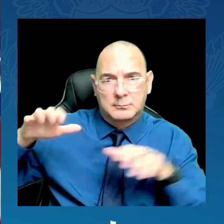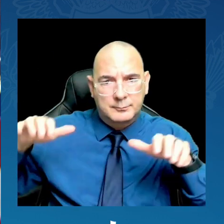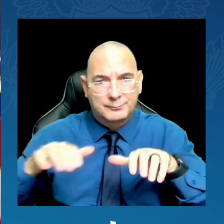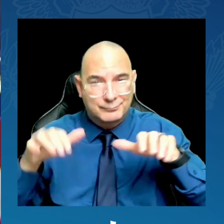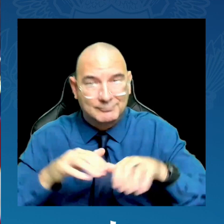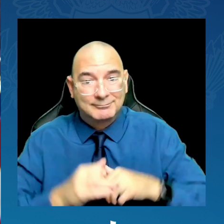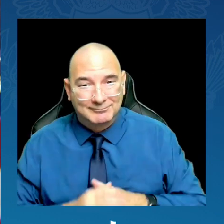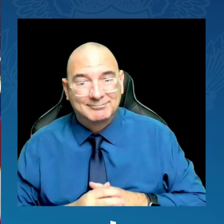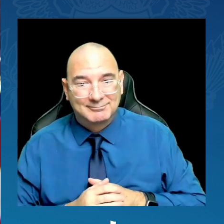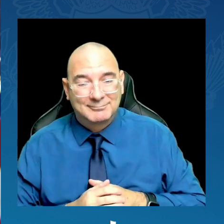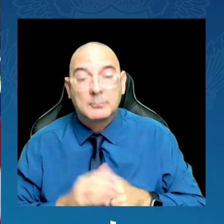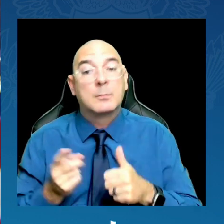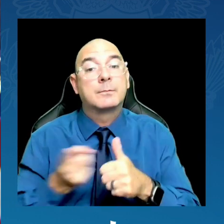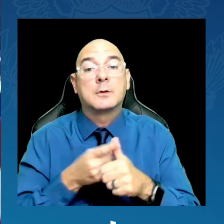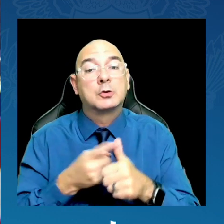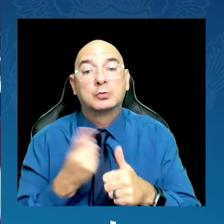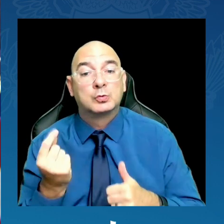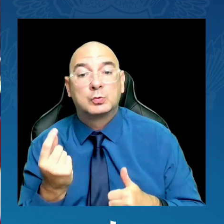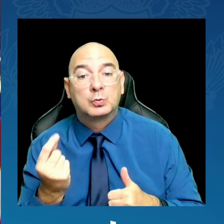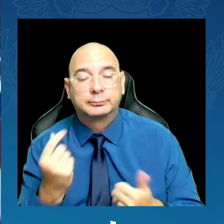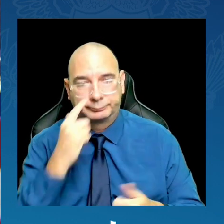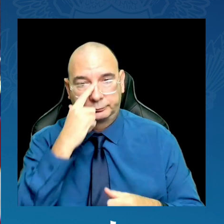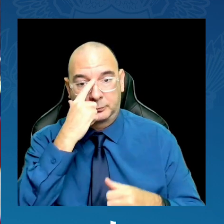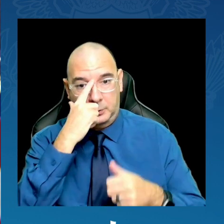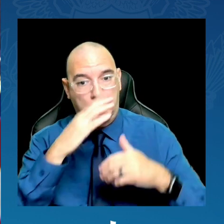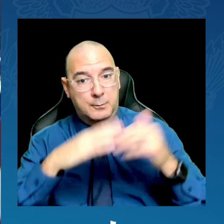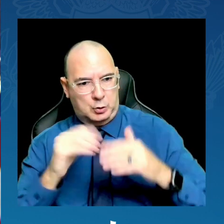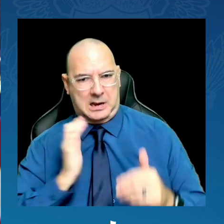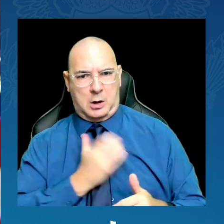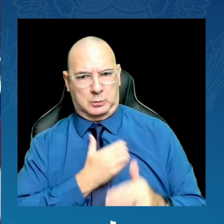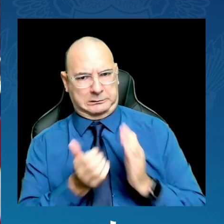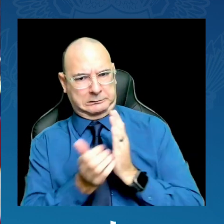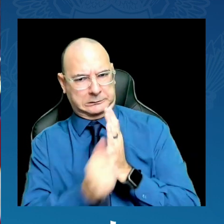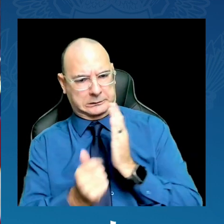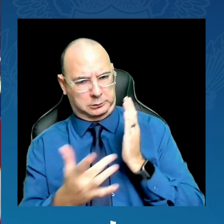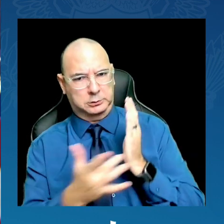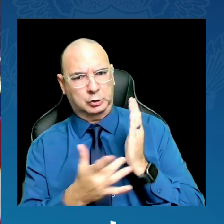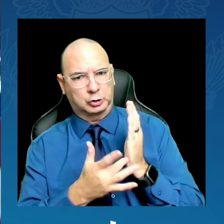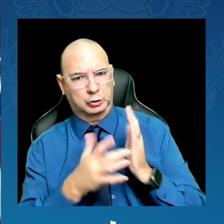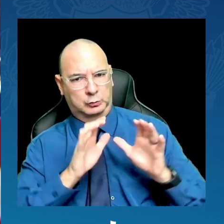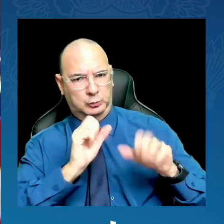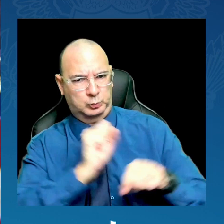First: Building our skilled technical workforce. So, last week, with many of you,